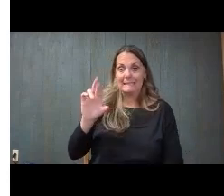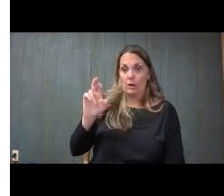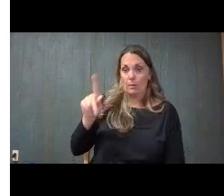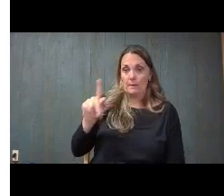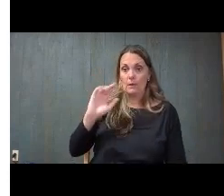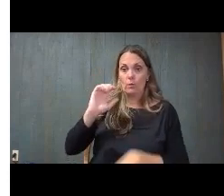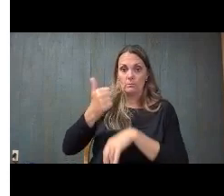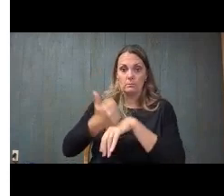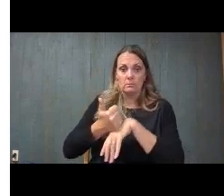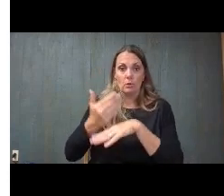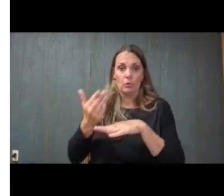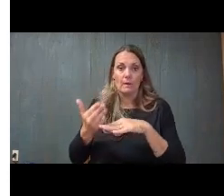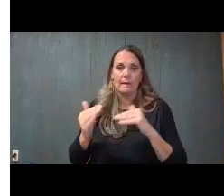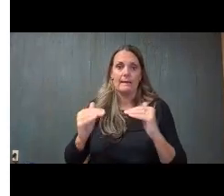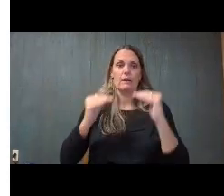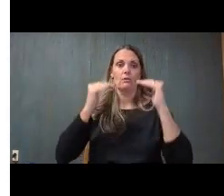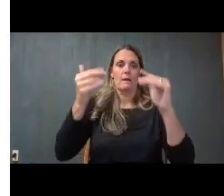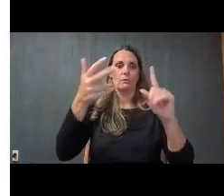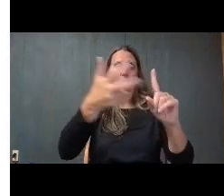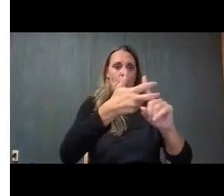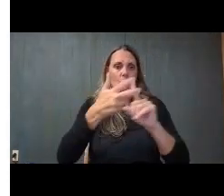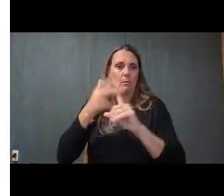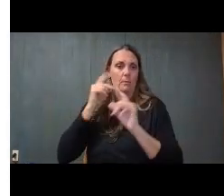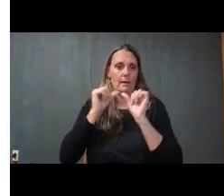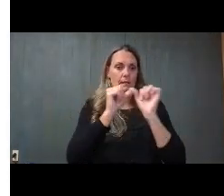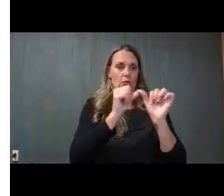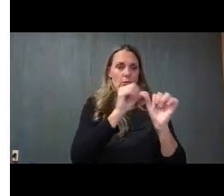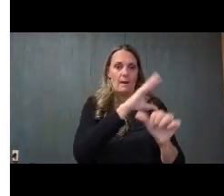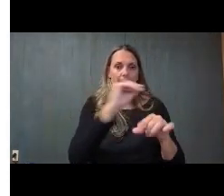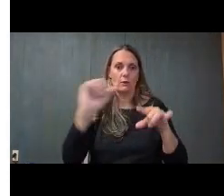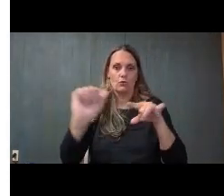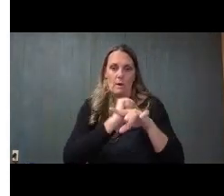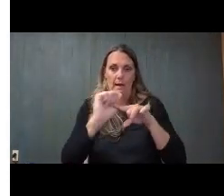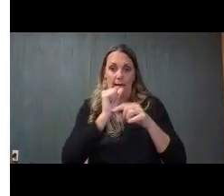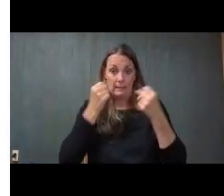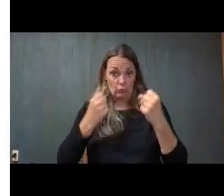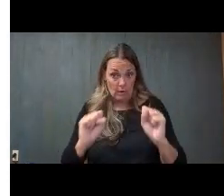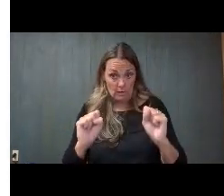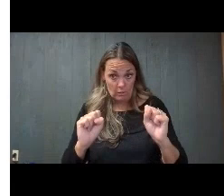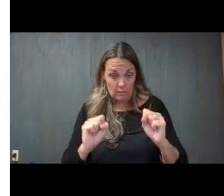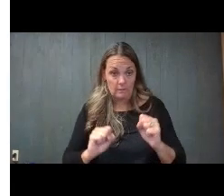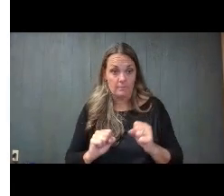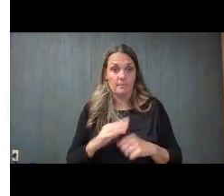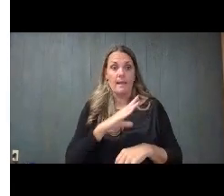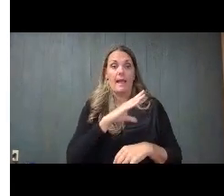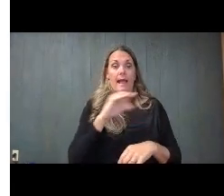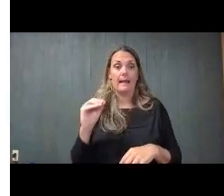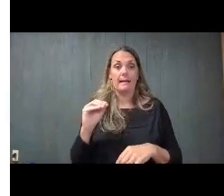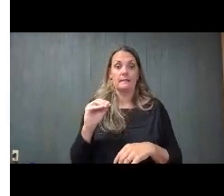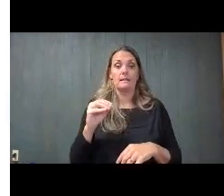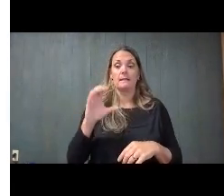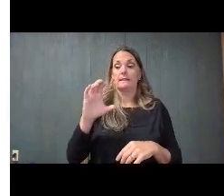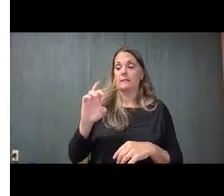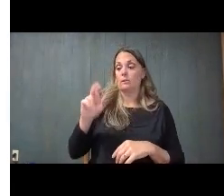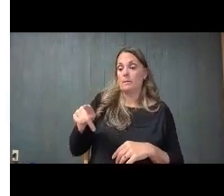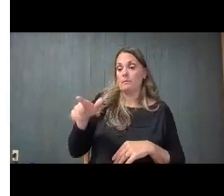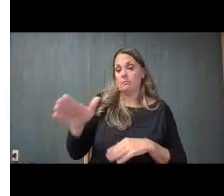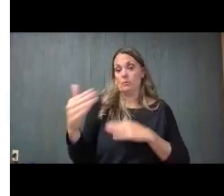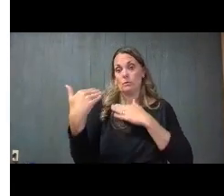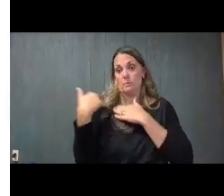through enhanced recruitment, retention and training strategies? The CSP will be responsible for demonstrating how